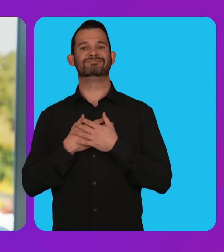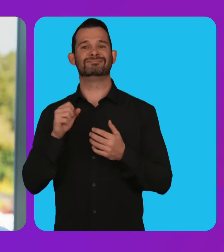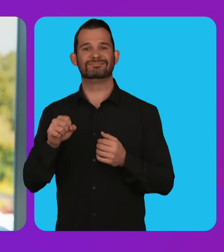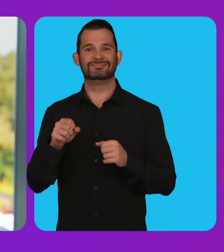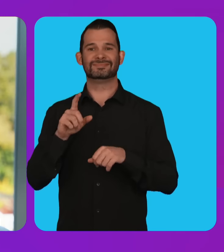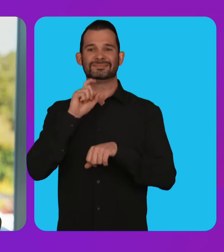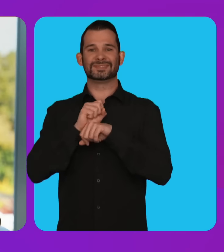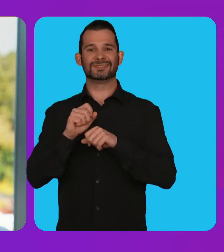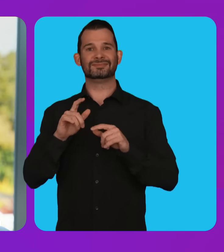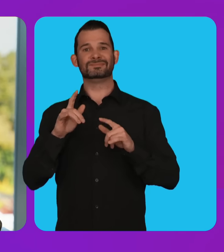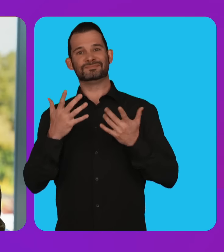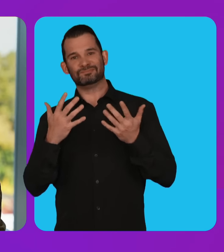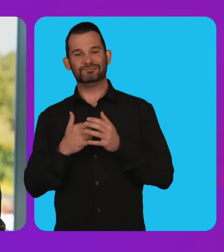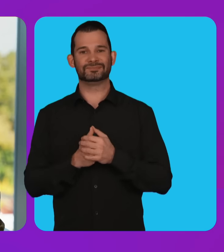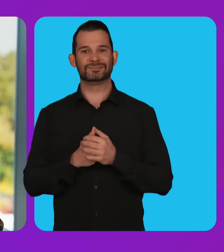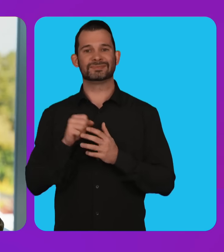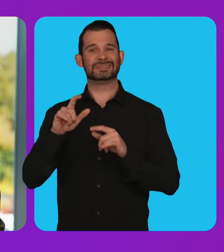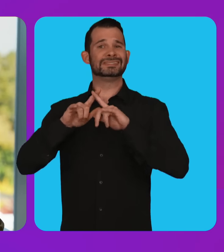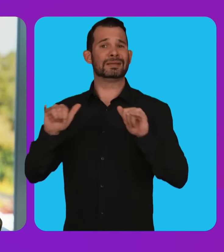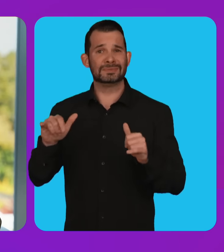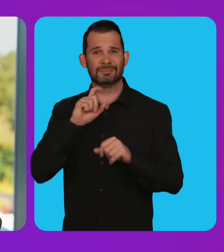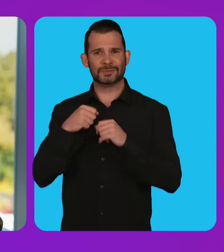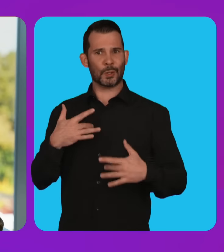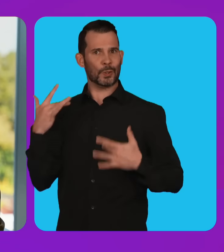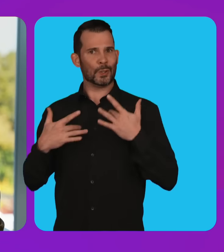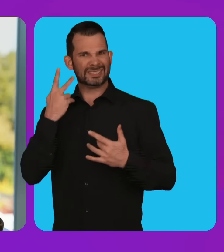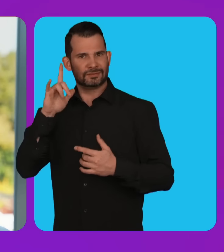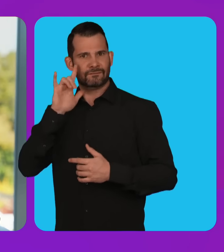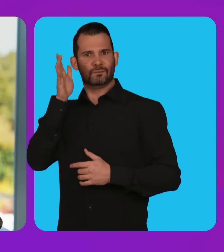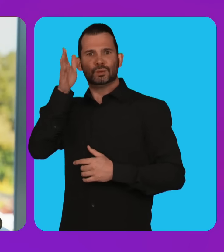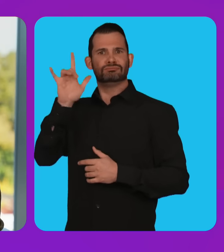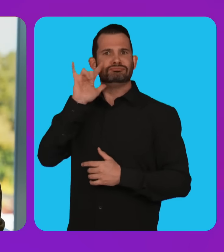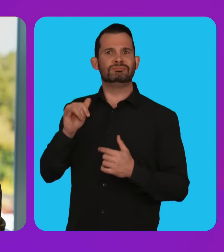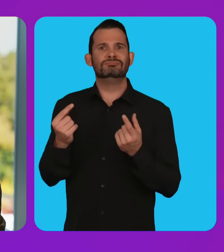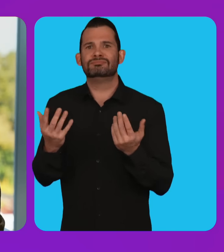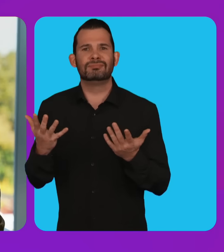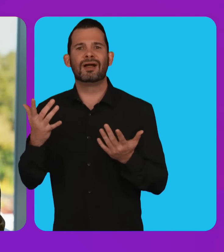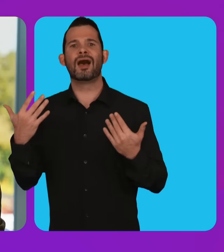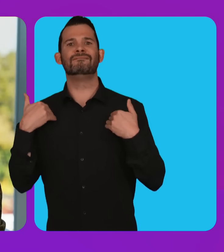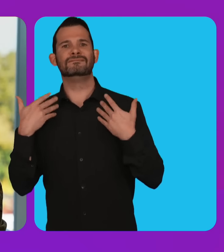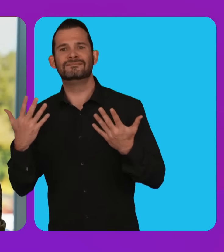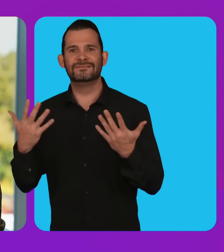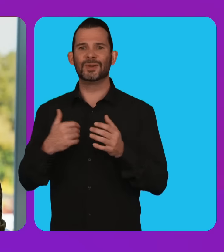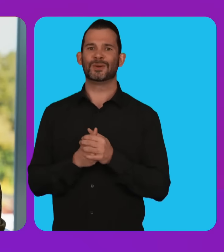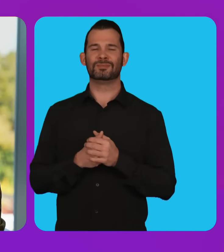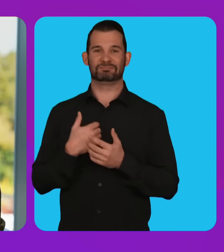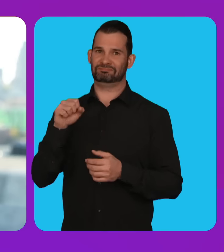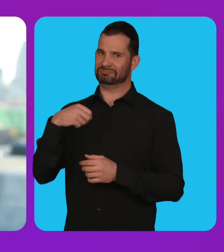[Interpreter 3] Yes. [Interpreter 1] But at the same time, I'm eager to see, well, what the future holds. [Interpreter 3] I can imagine there